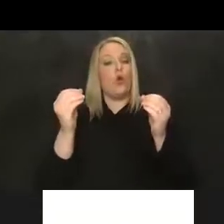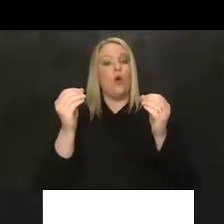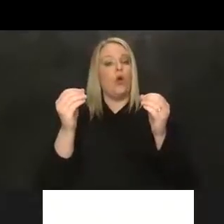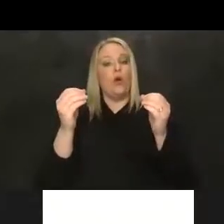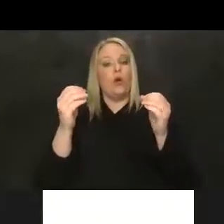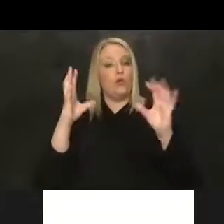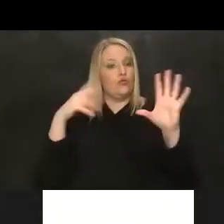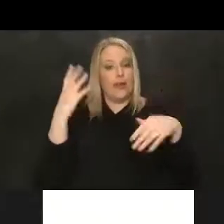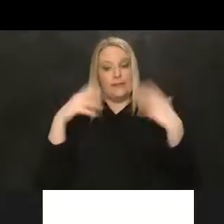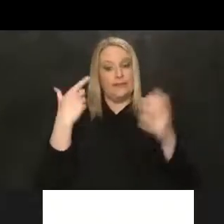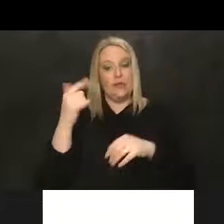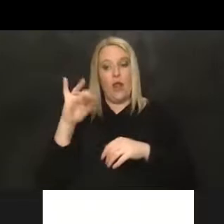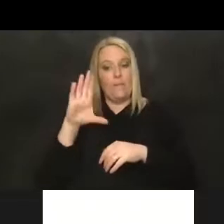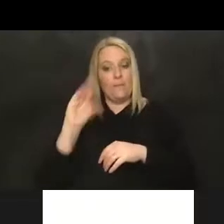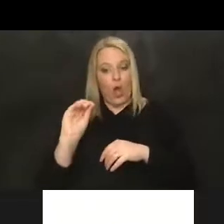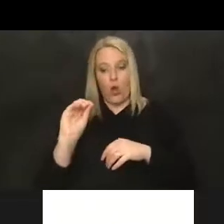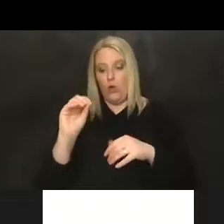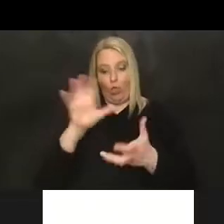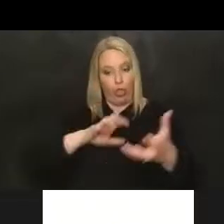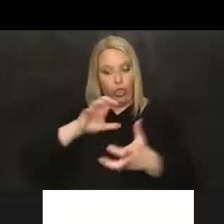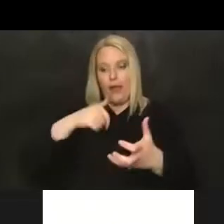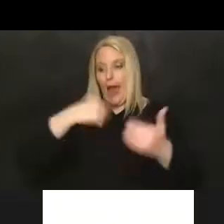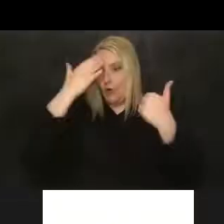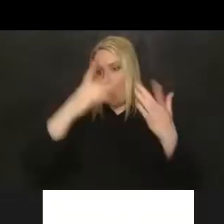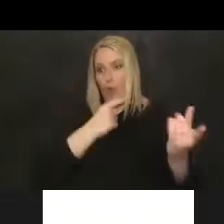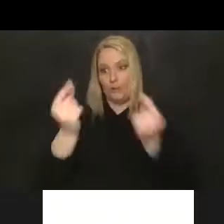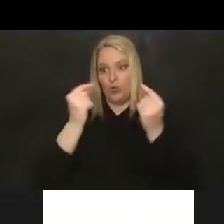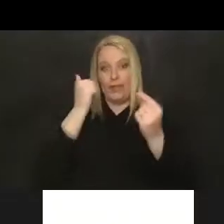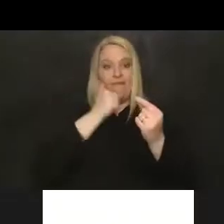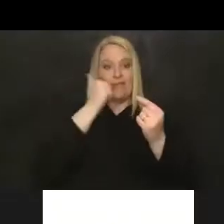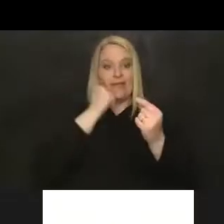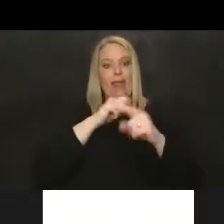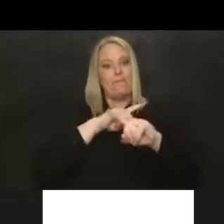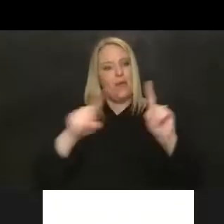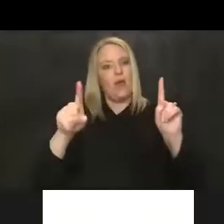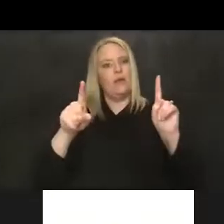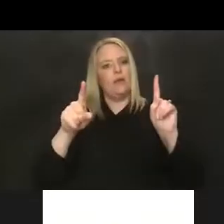don't know which way I'm going some days, but I know that it's a bit of creative chaos, and out